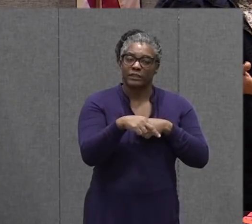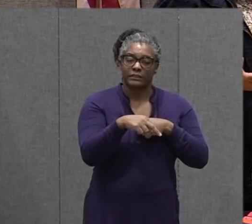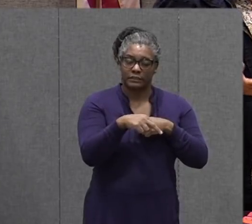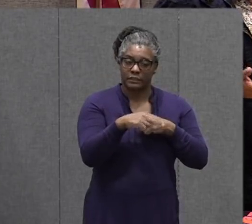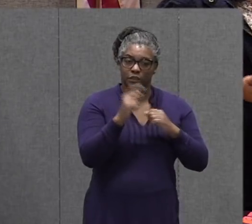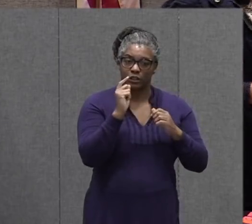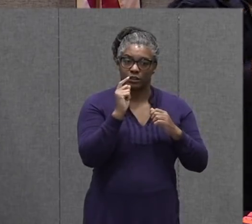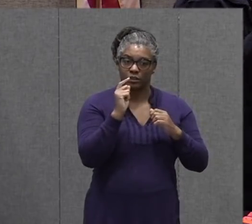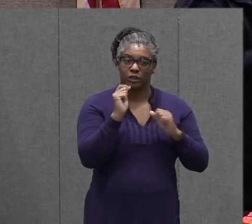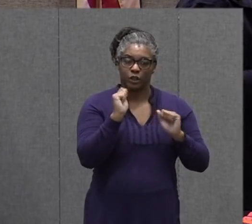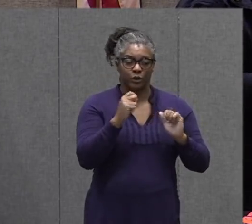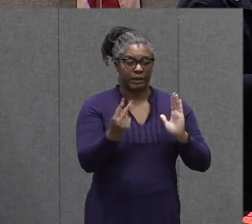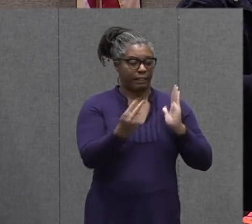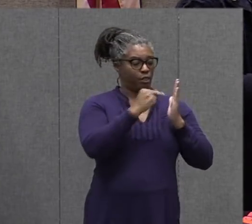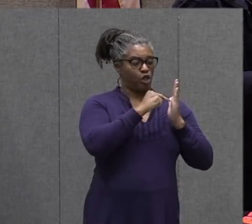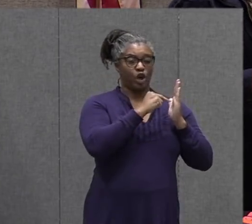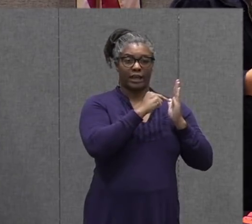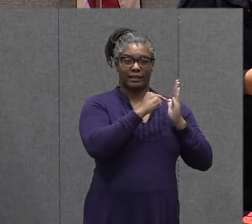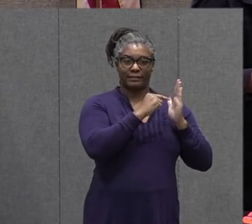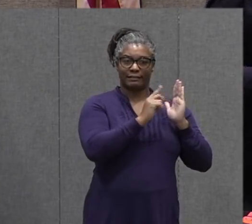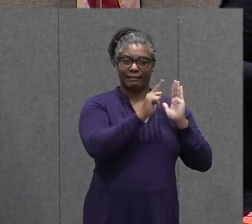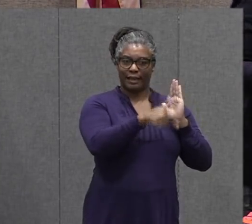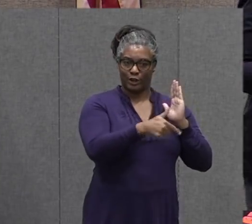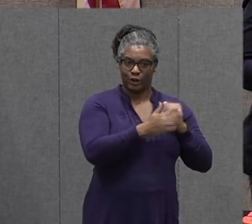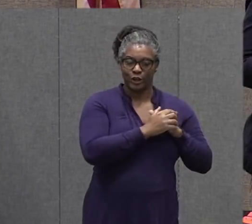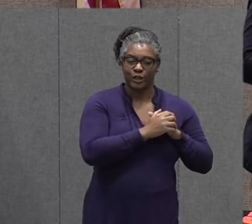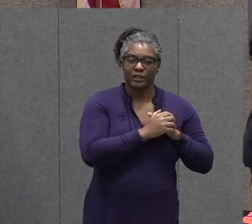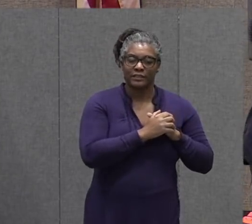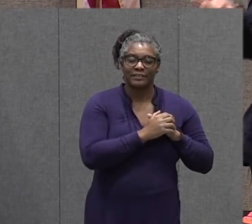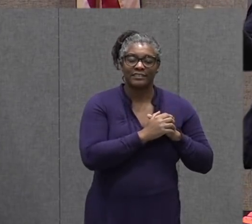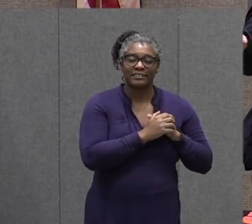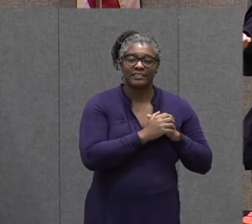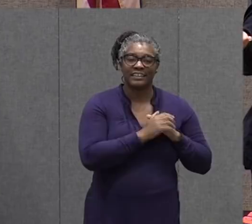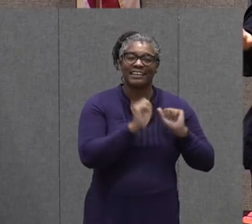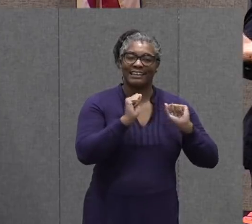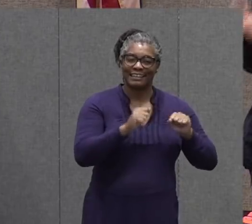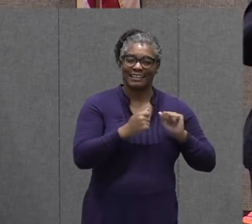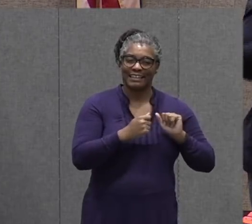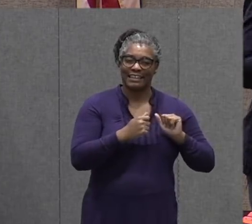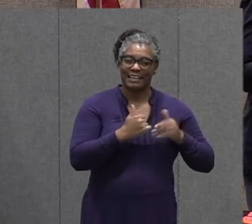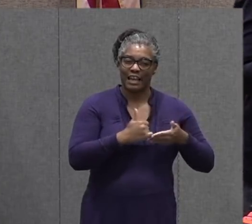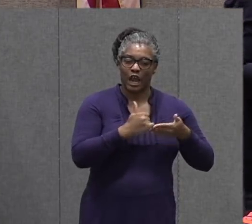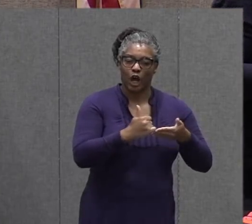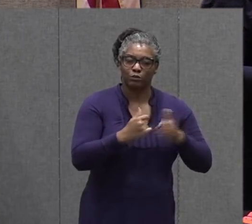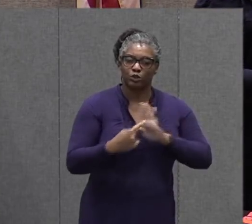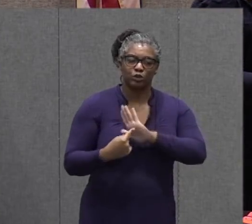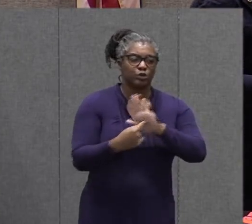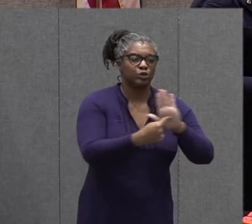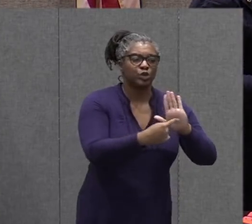we go back to this and it helps us, to show our thinking to others. And it helps be reminded us what we learn.